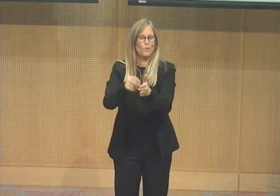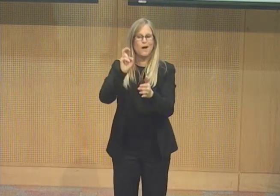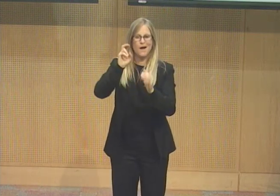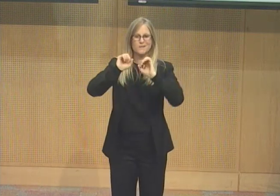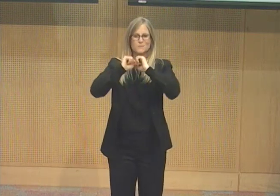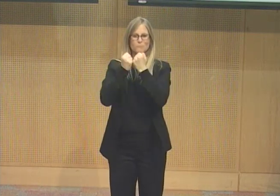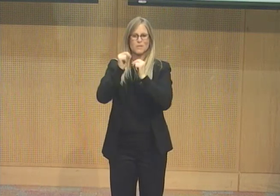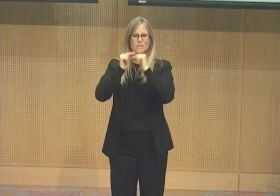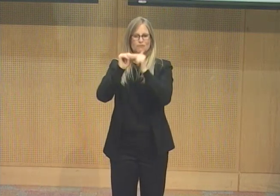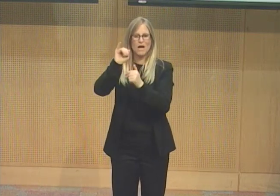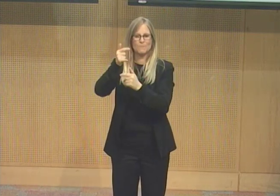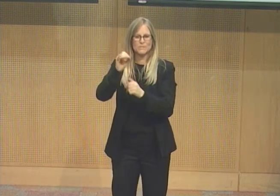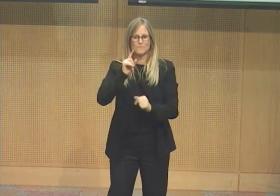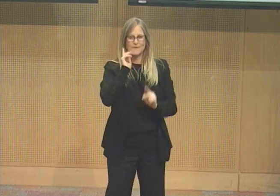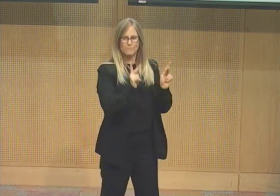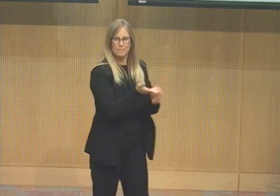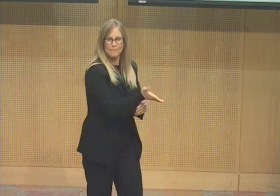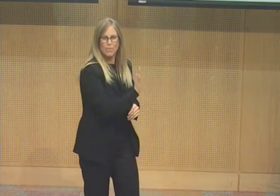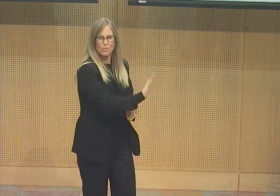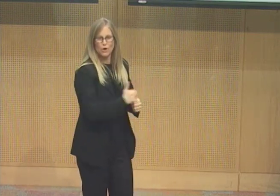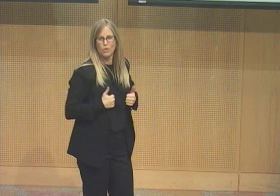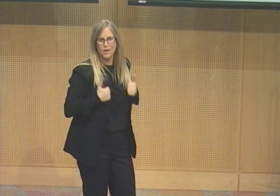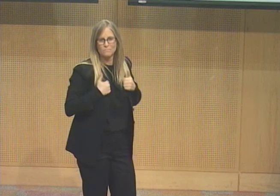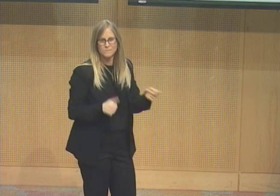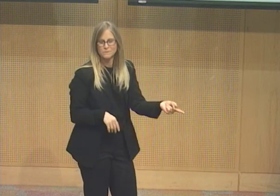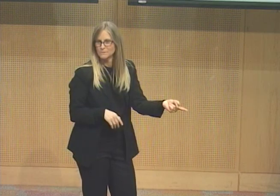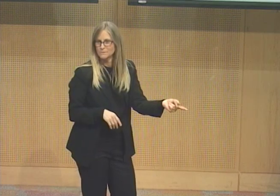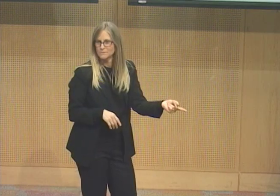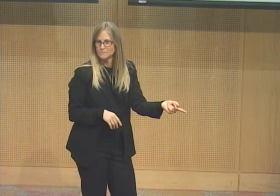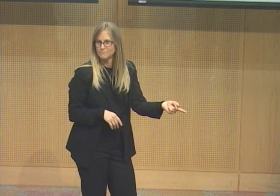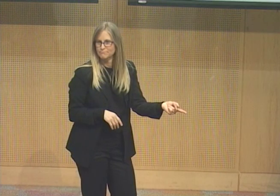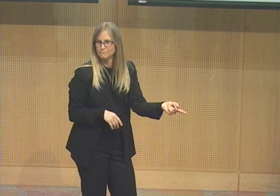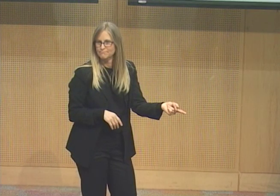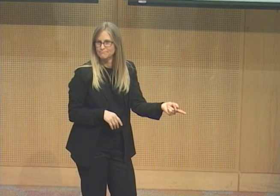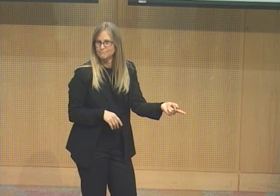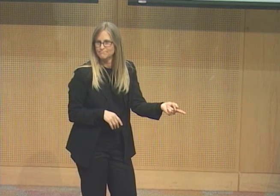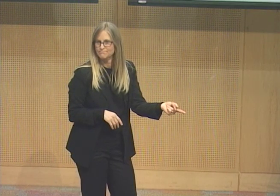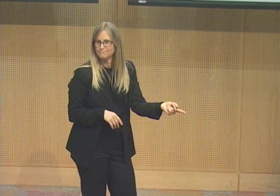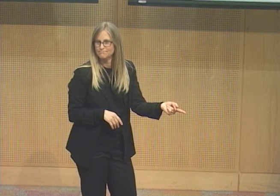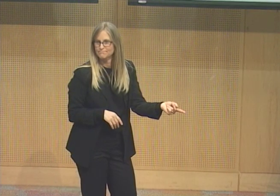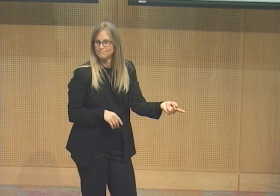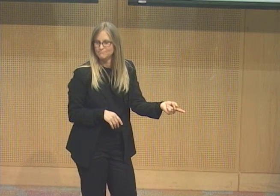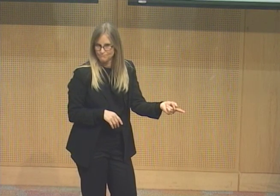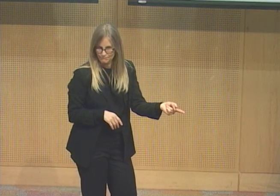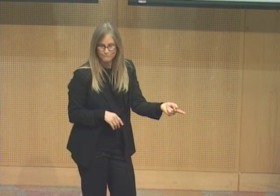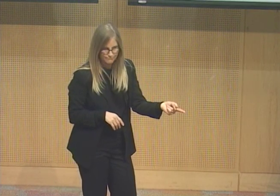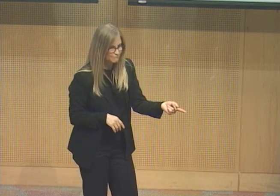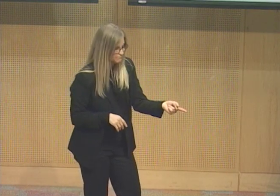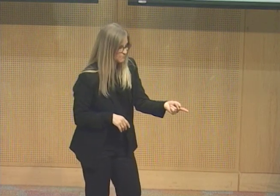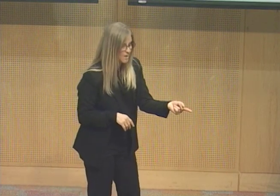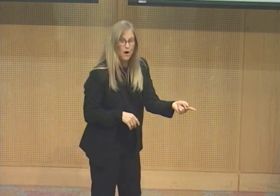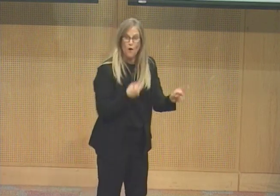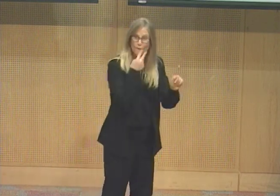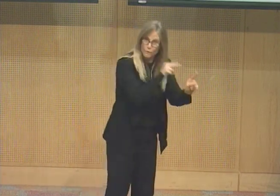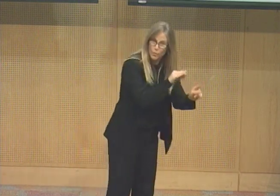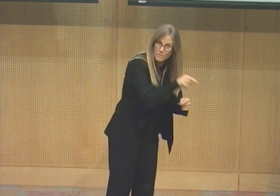It just clearly shows our society's constructed image of Deaf persons and their quality of life.